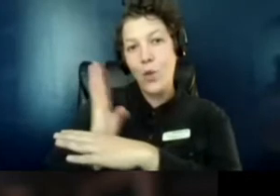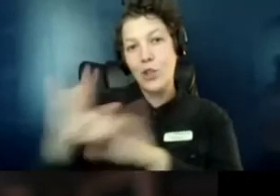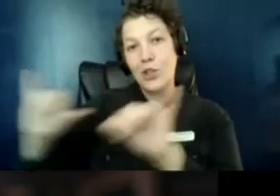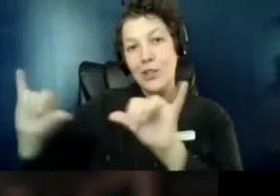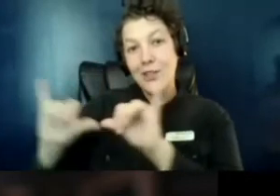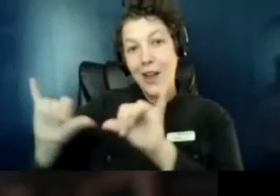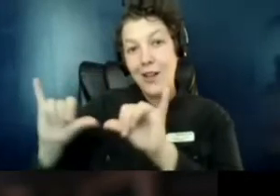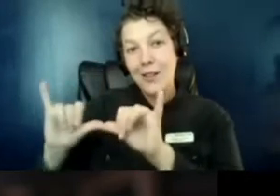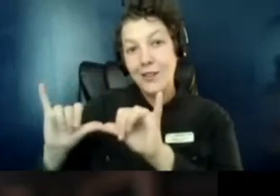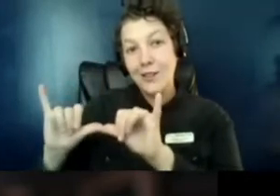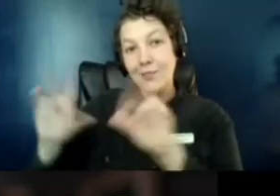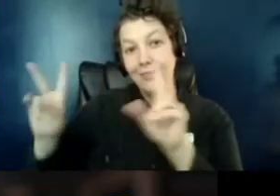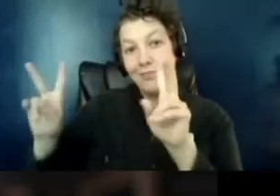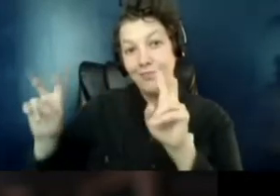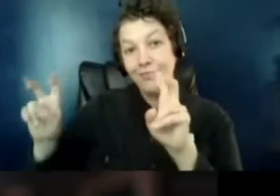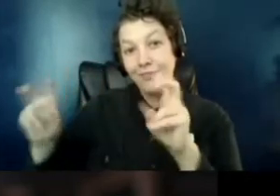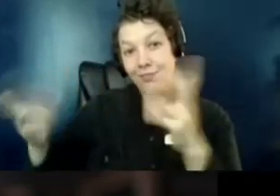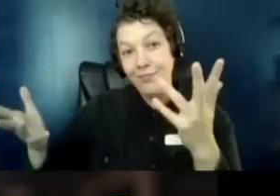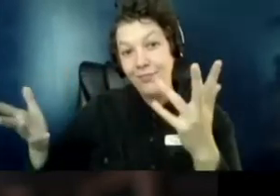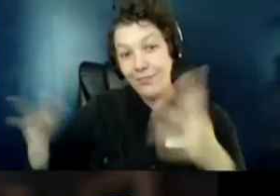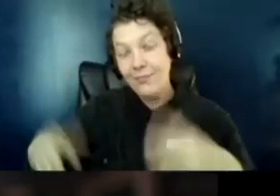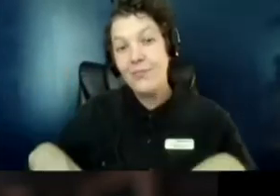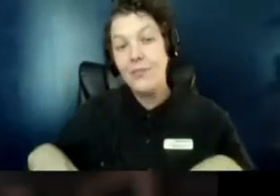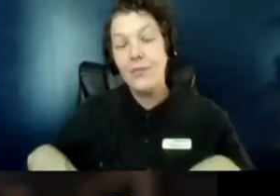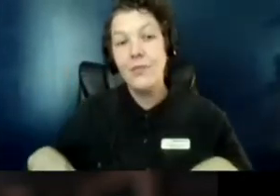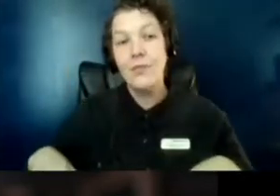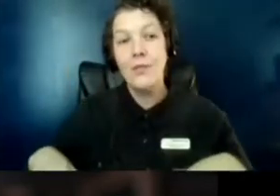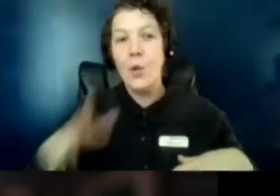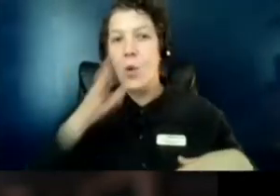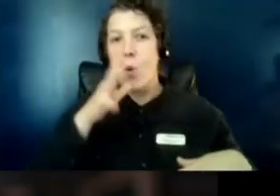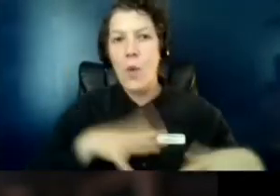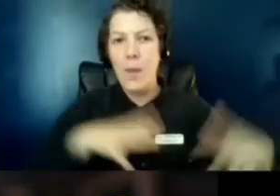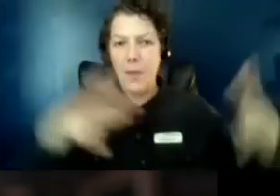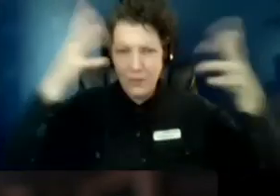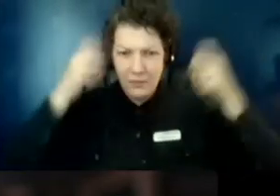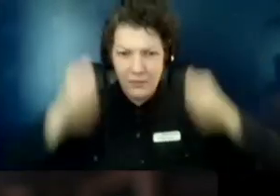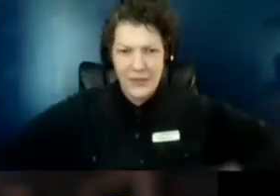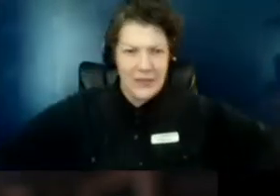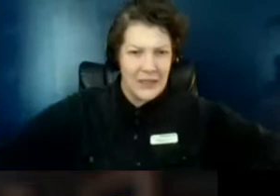they didn't fit. And because they didn't fit they didn't have enough of them. They had